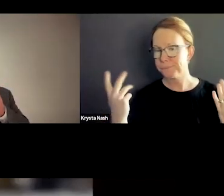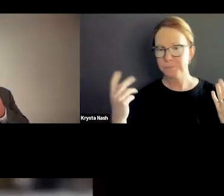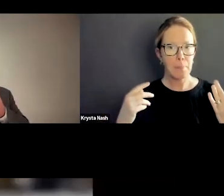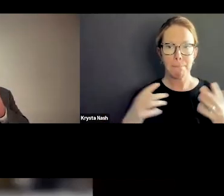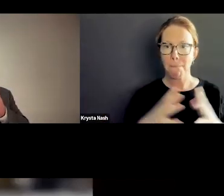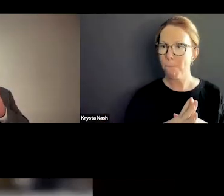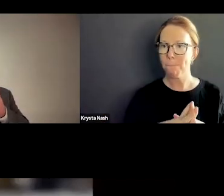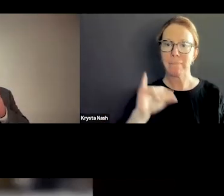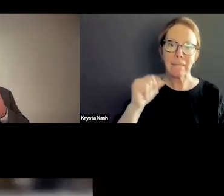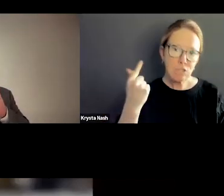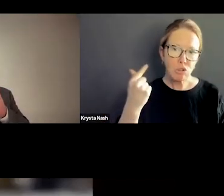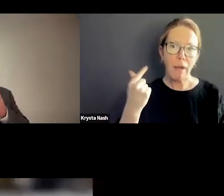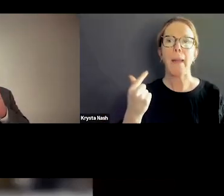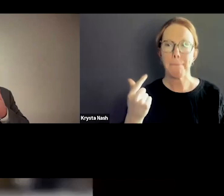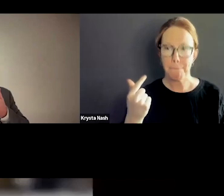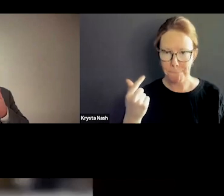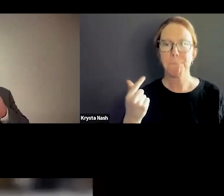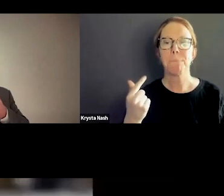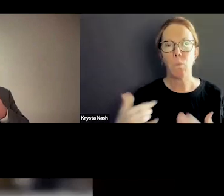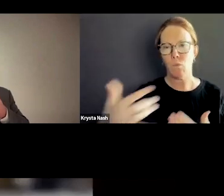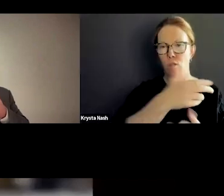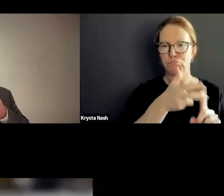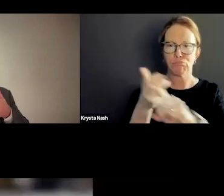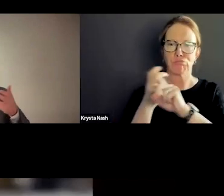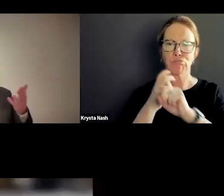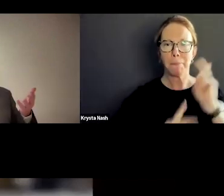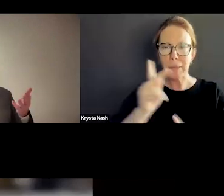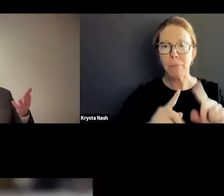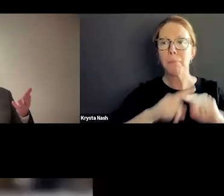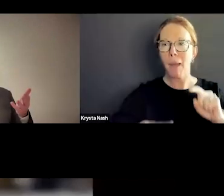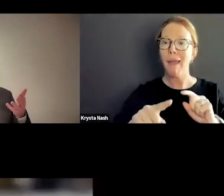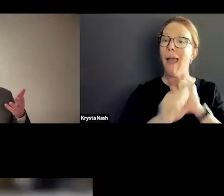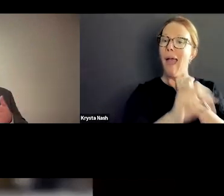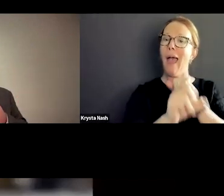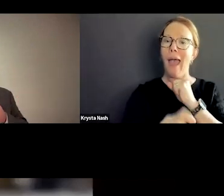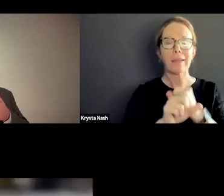Instagram was our place that we were gathering people, but our ads could be shown in other kind of social media markets.